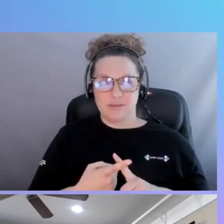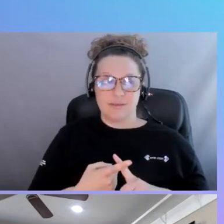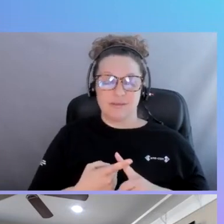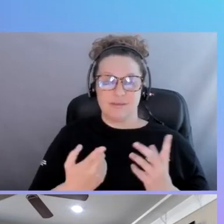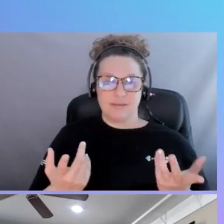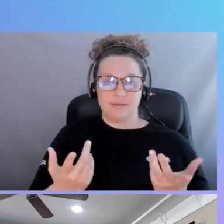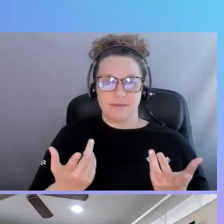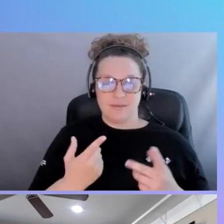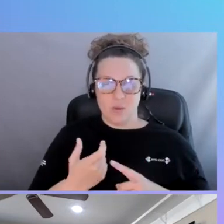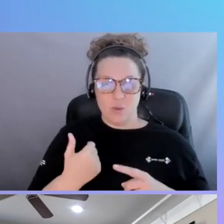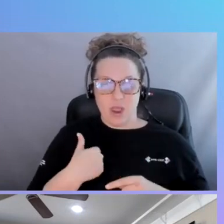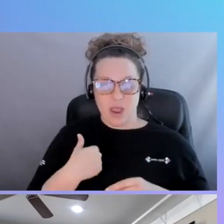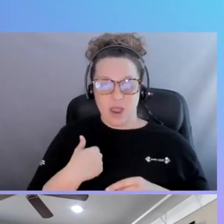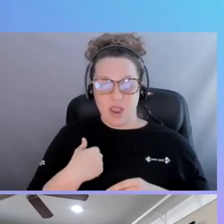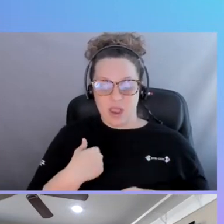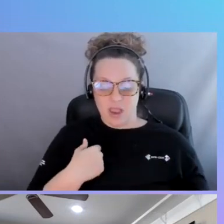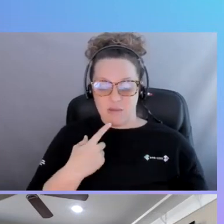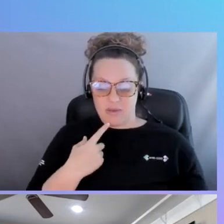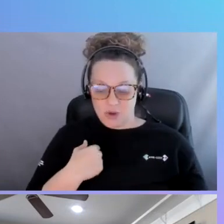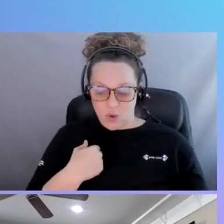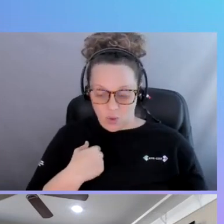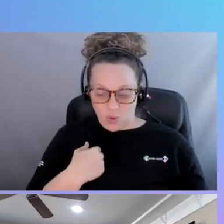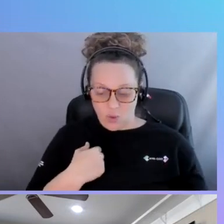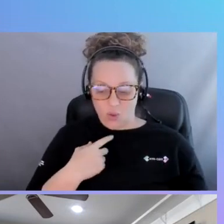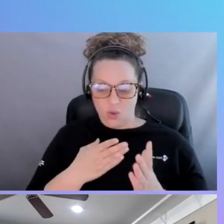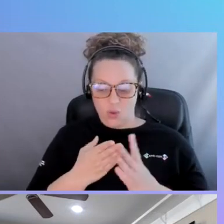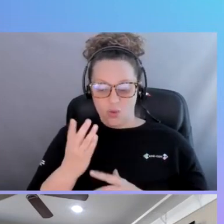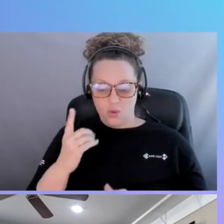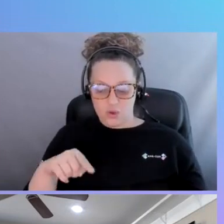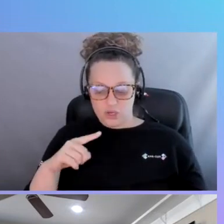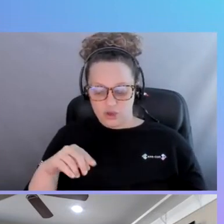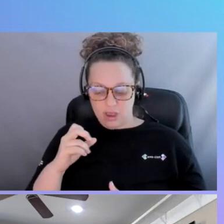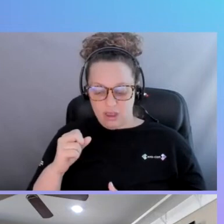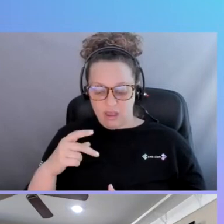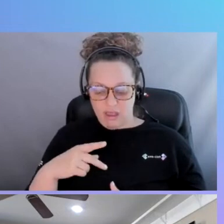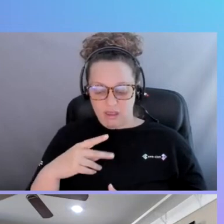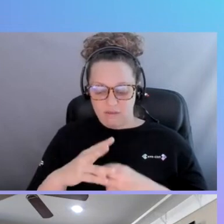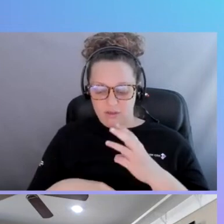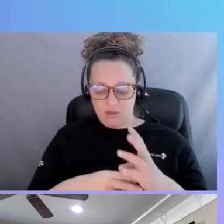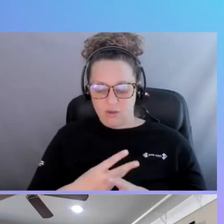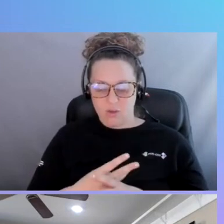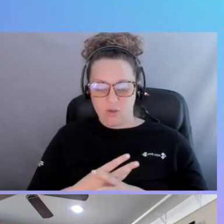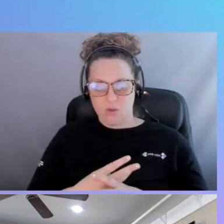I've been told through research, is half the globe has some